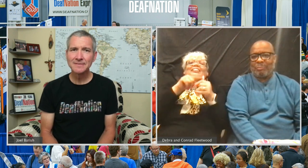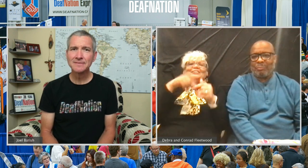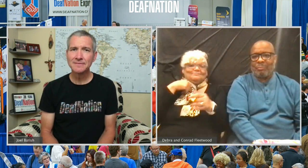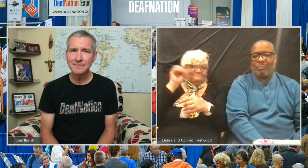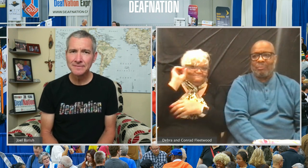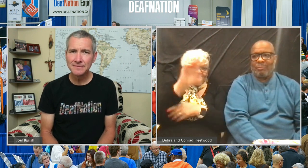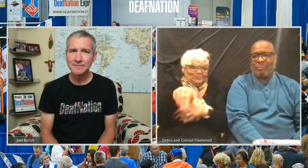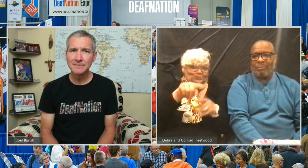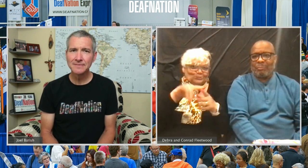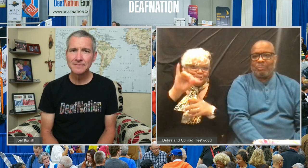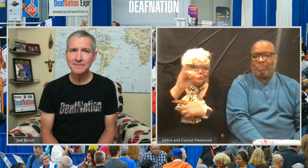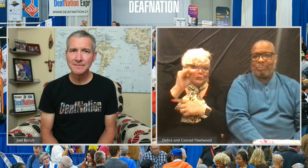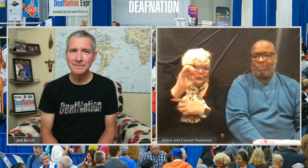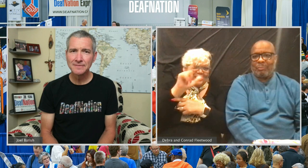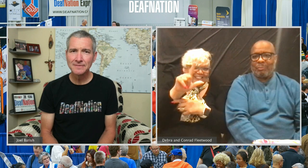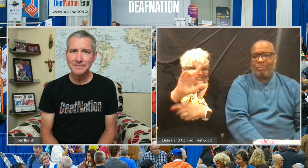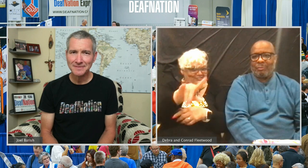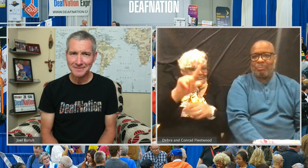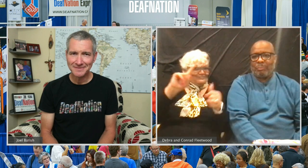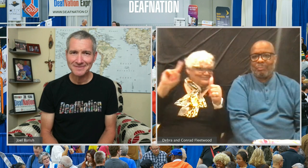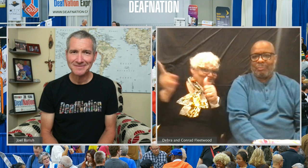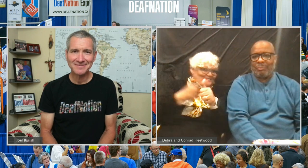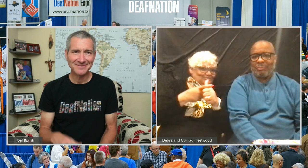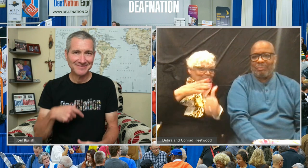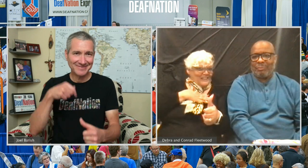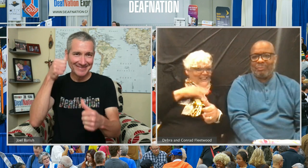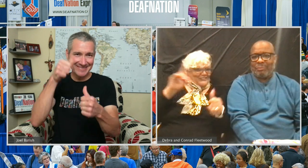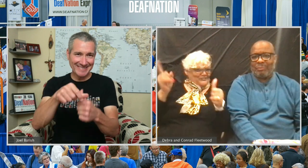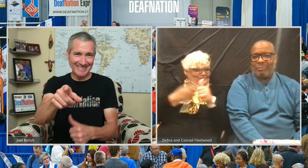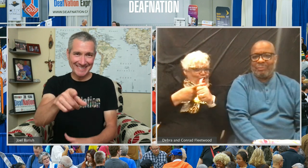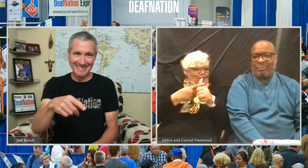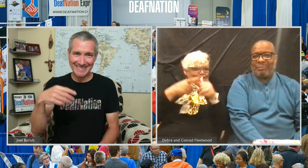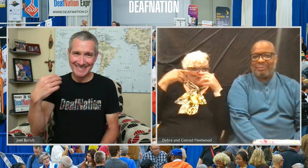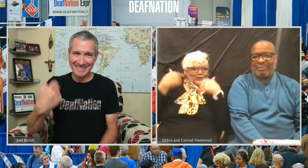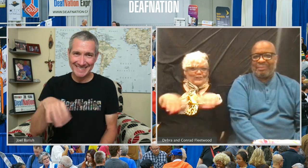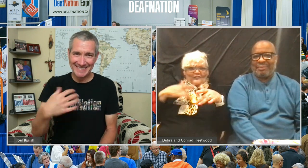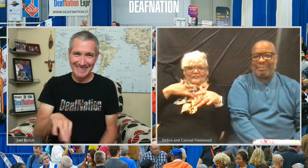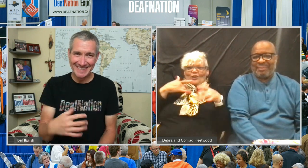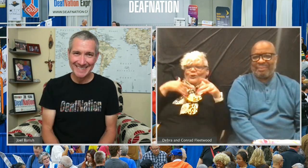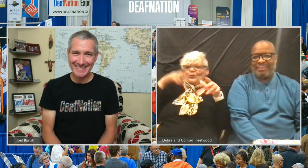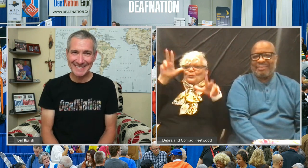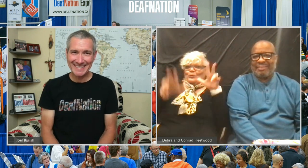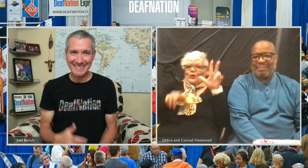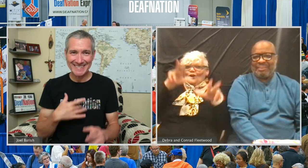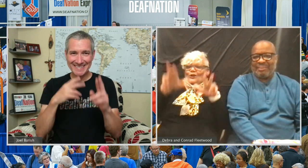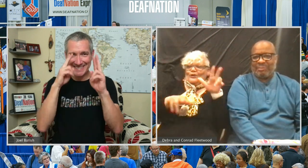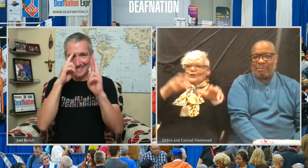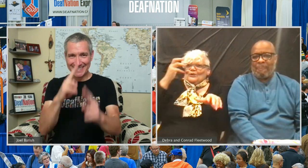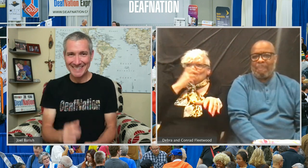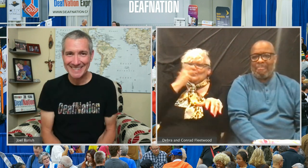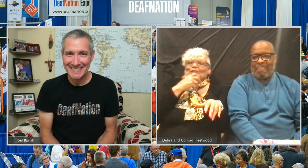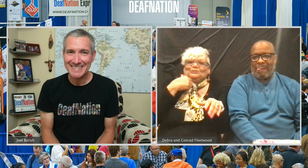Then I sent in to Joel, that was my very first time. I remember that! I’m honored. I felt really awkward!